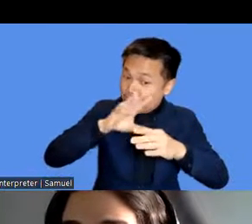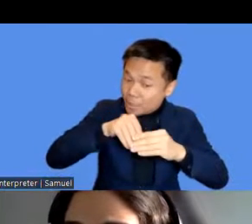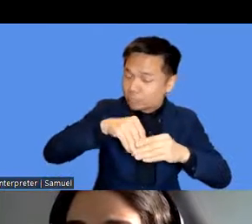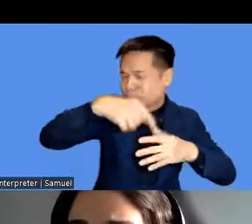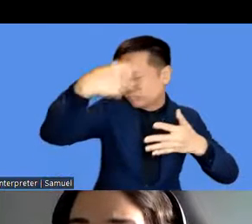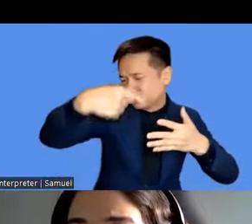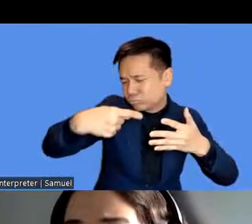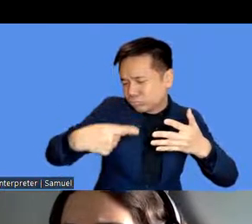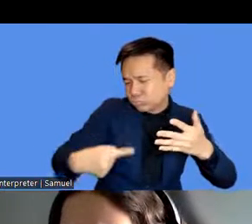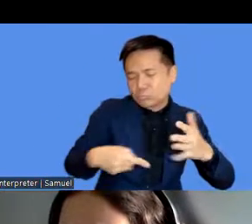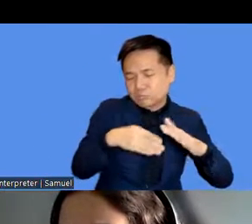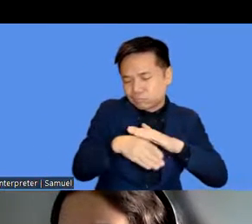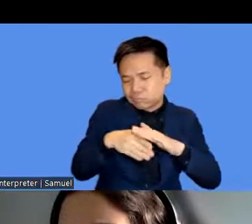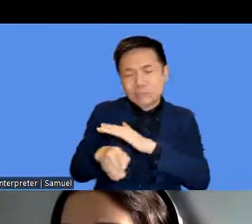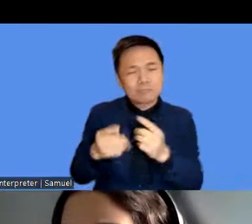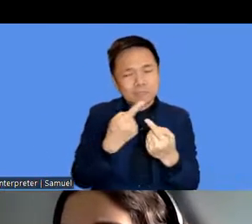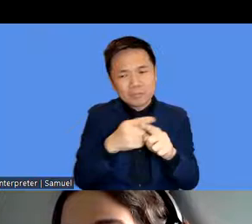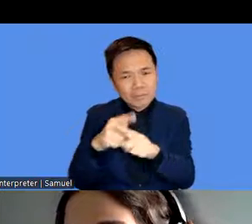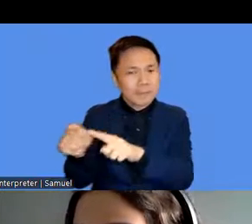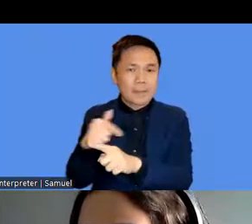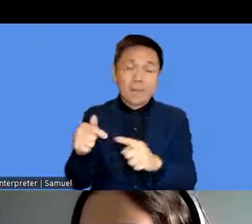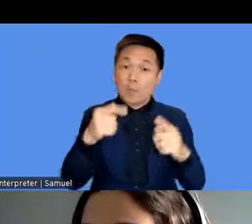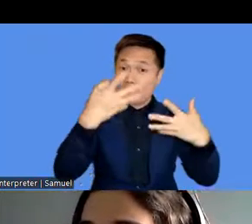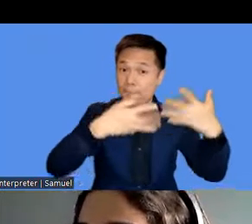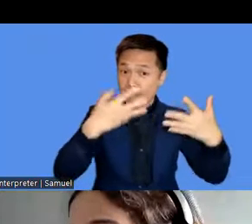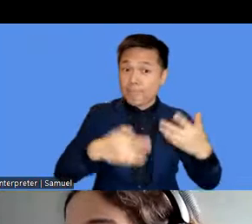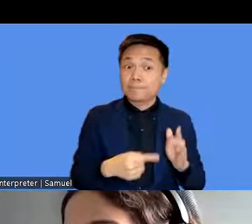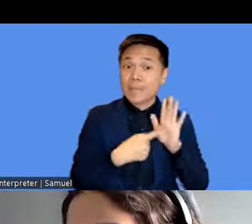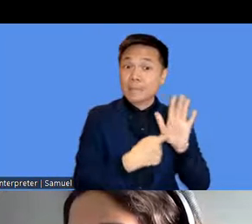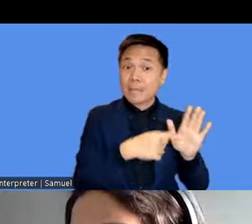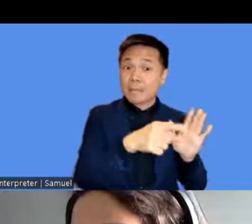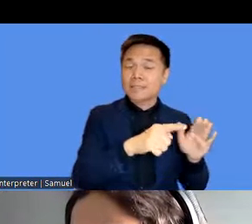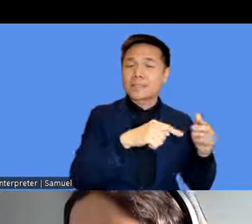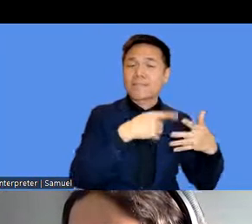As you can see here, I put an example, this is a case study 5 which is the COVID 19 disability